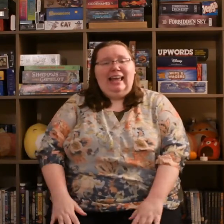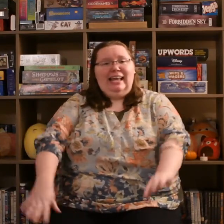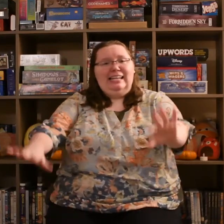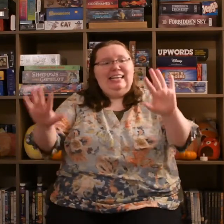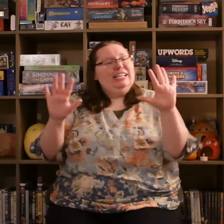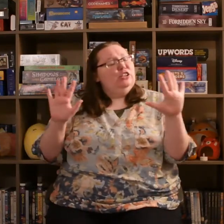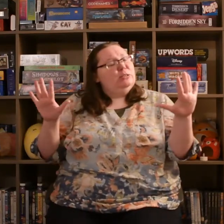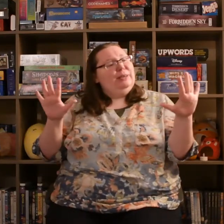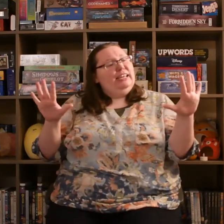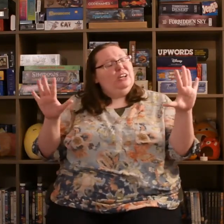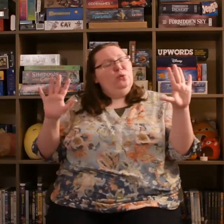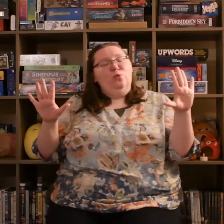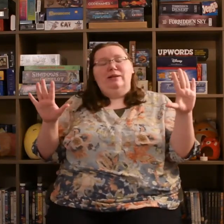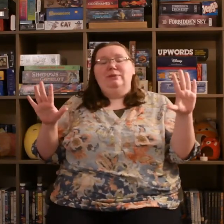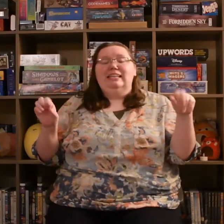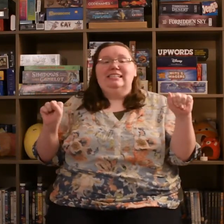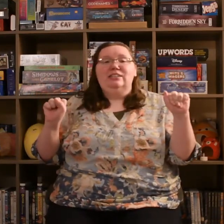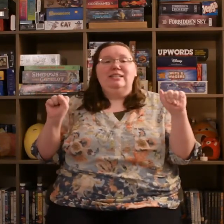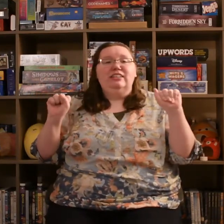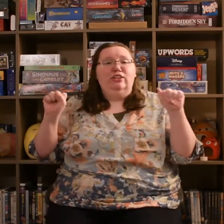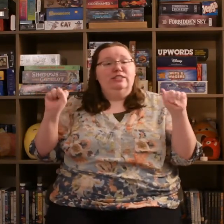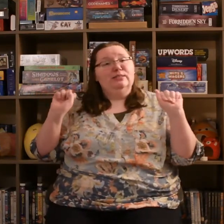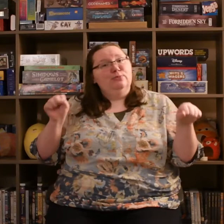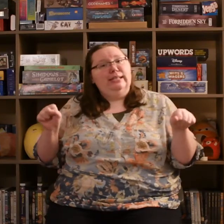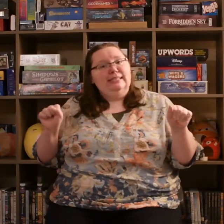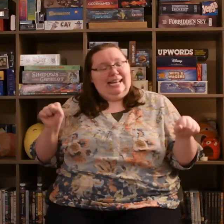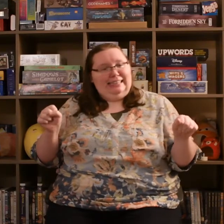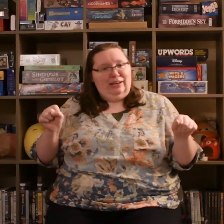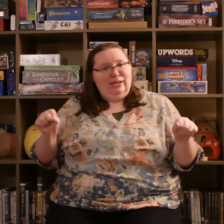and it can also be a cool one because you get to learn some real sign language.